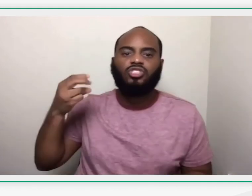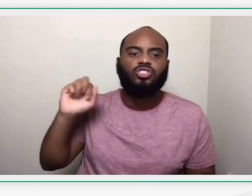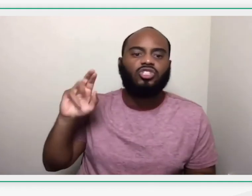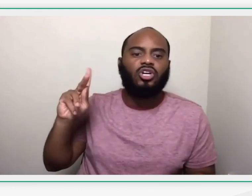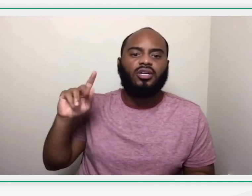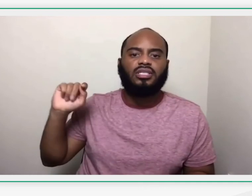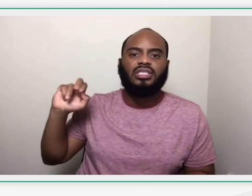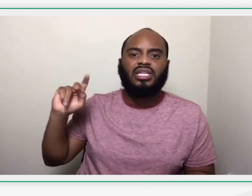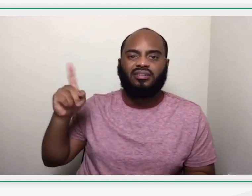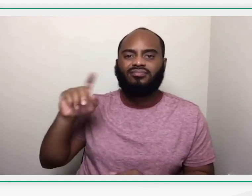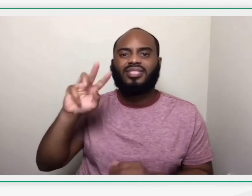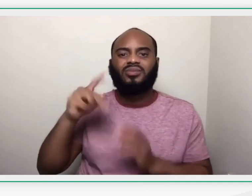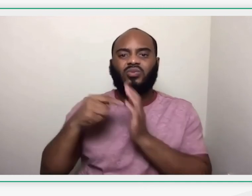ChangEd was also on Shark Tank,